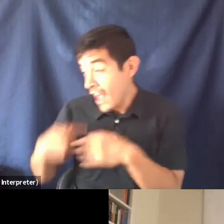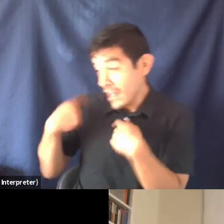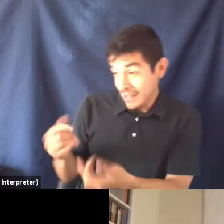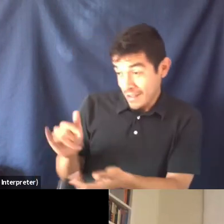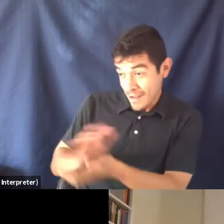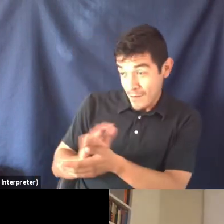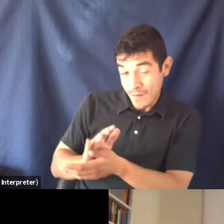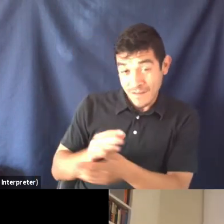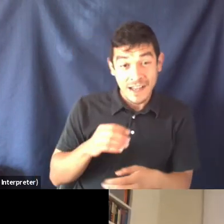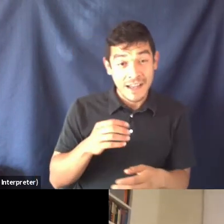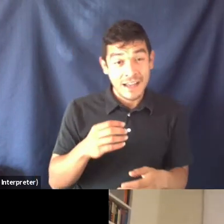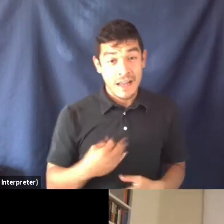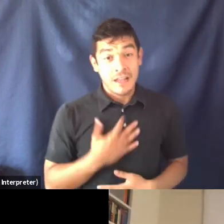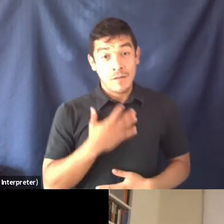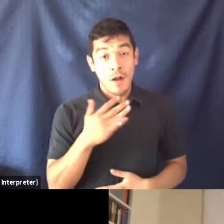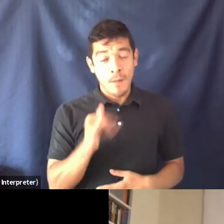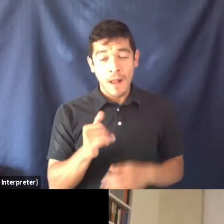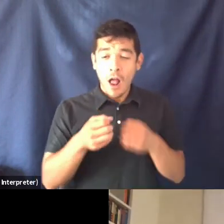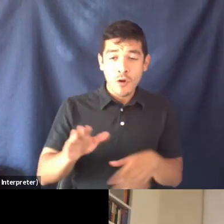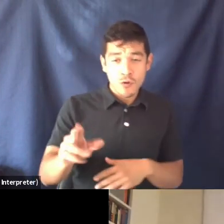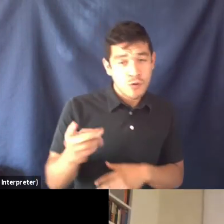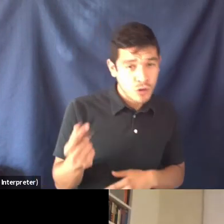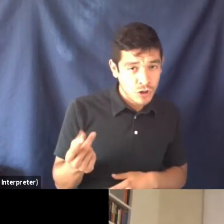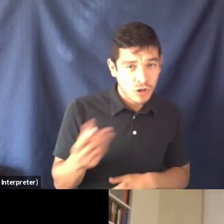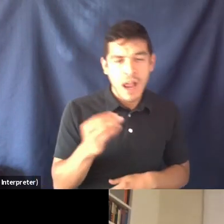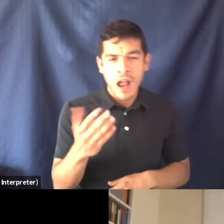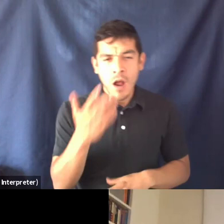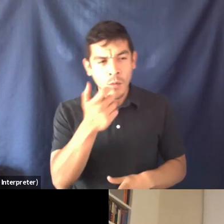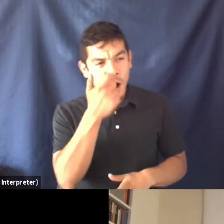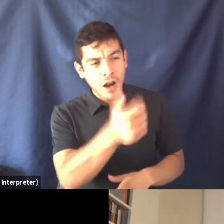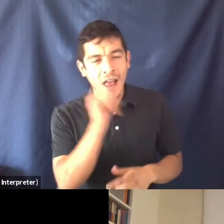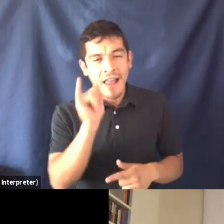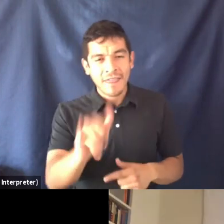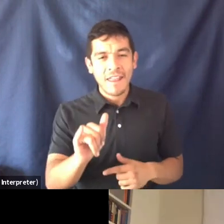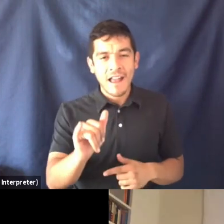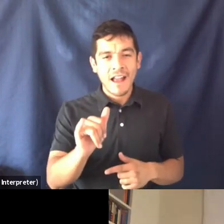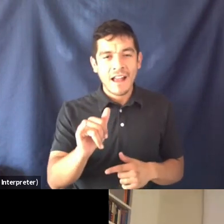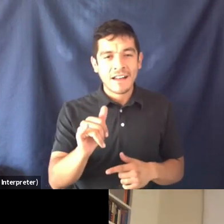the loss of your dog and wanting to look at that anthropocentric and I can't say it well,